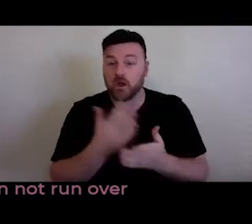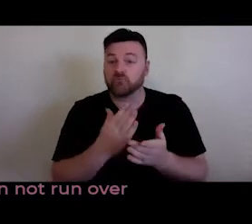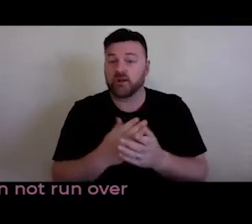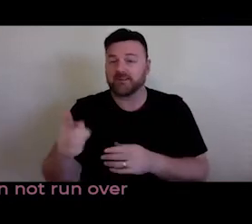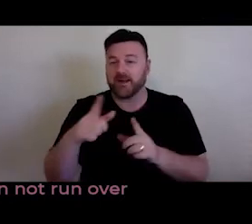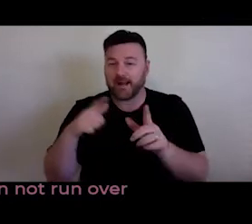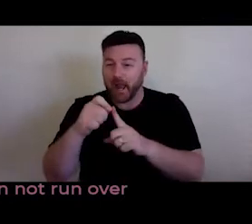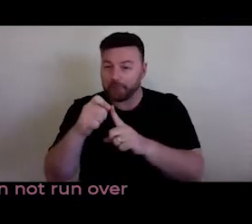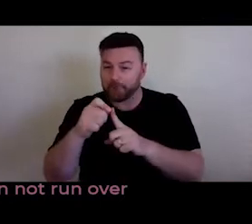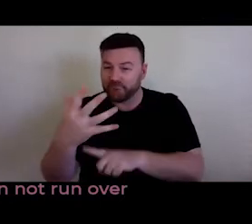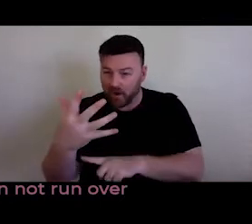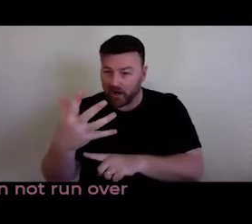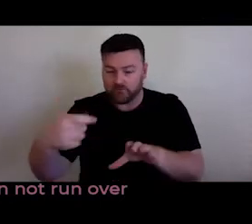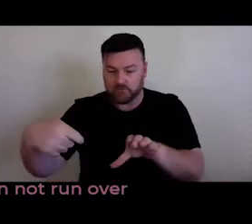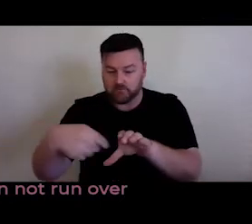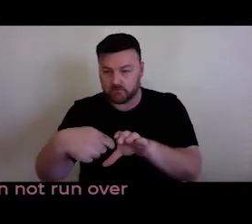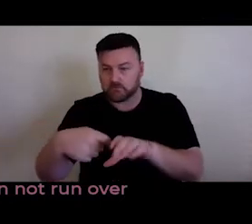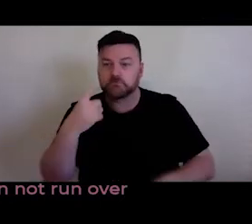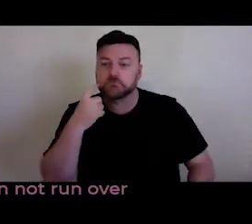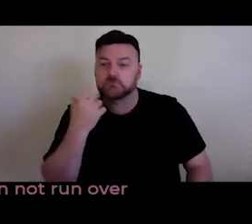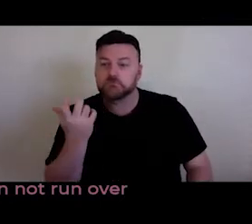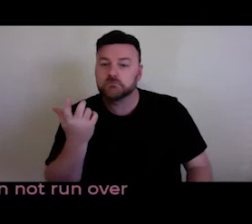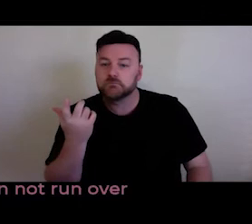port plug and you can run that in your existing infrastructure which